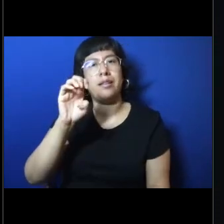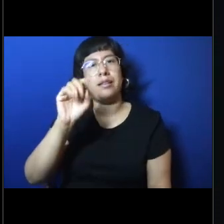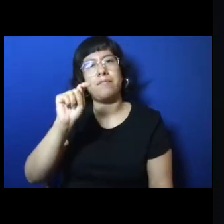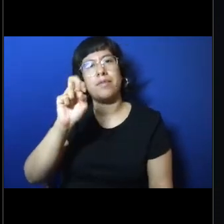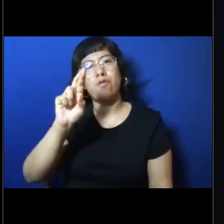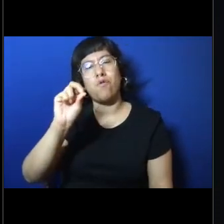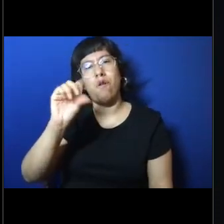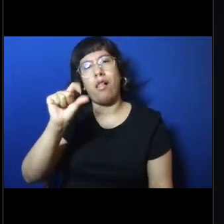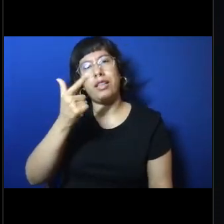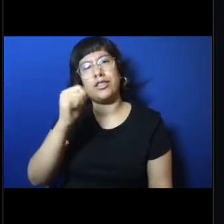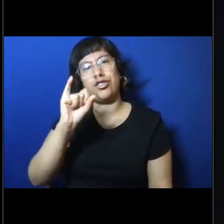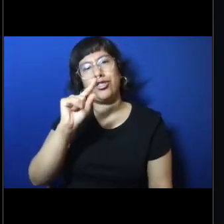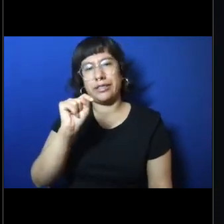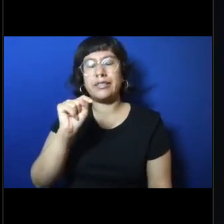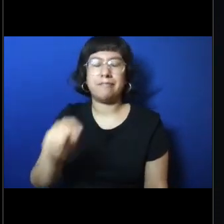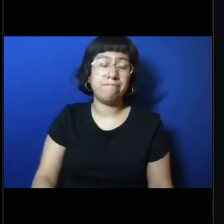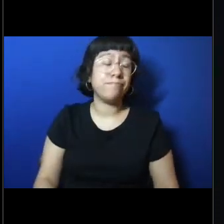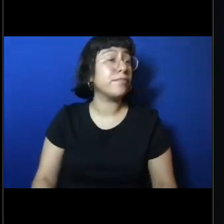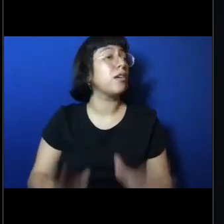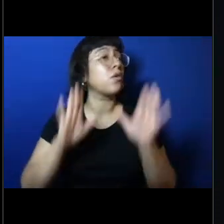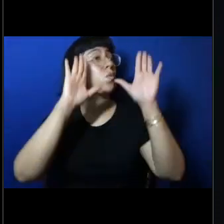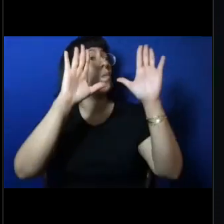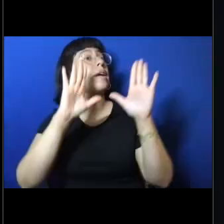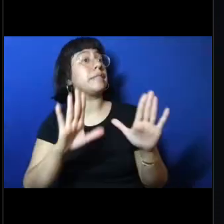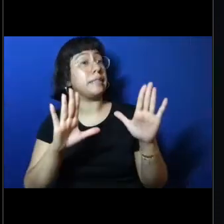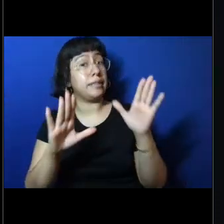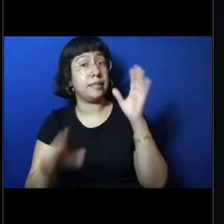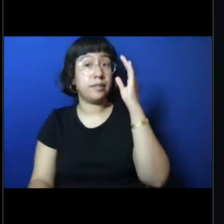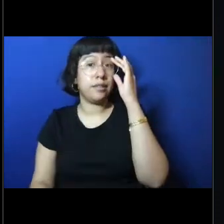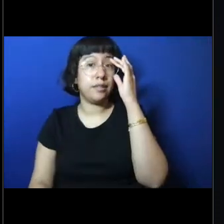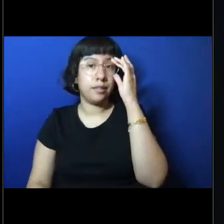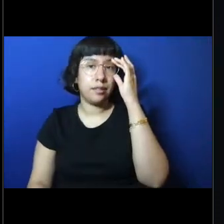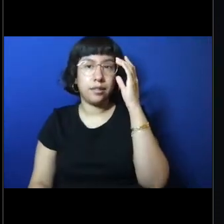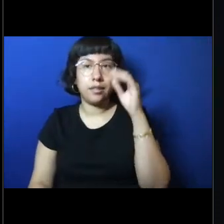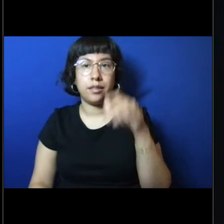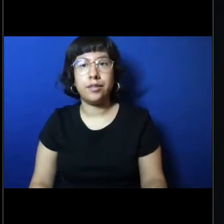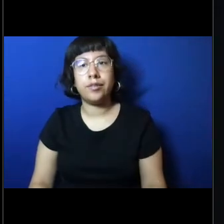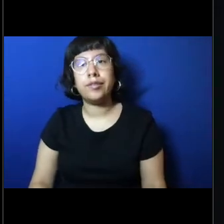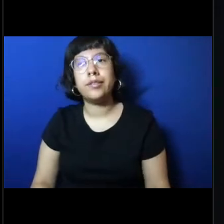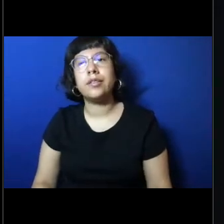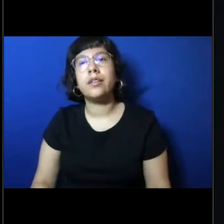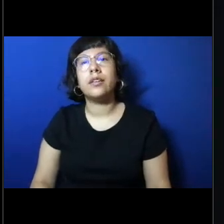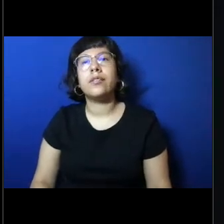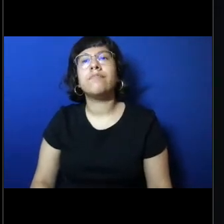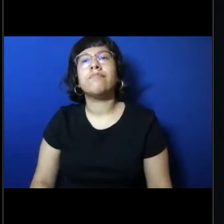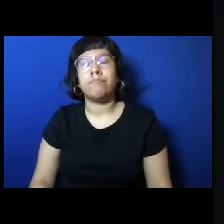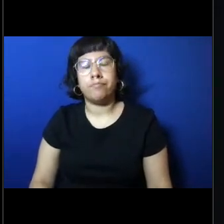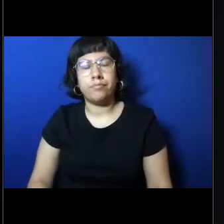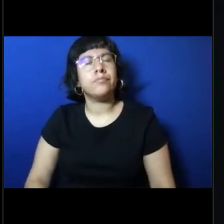[Nicole] Great. Let's see. Do the, I think you mentioned this but Julian just is clarifying.